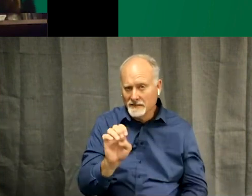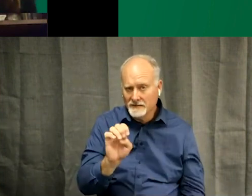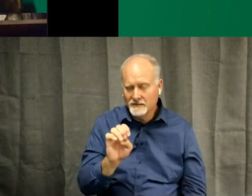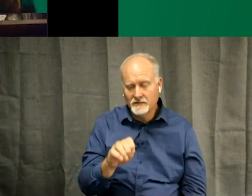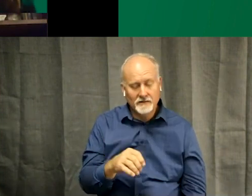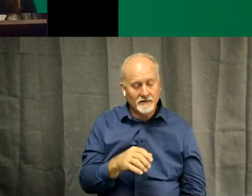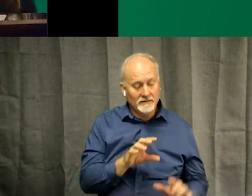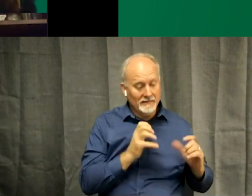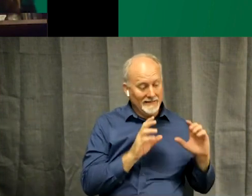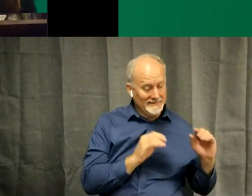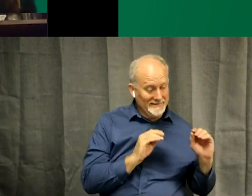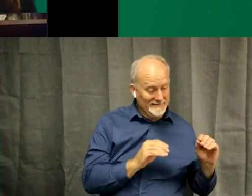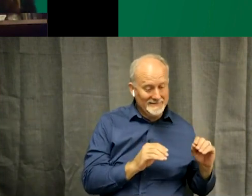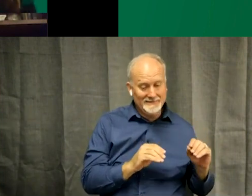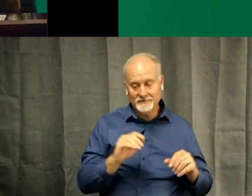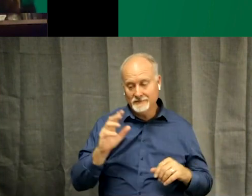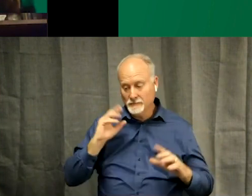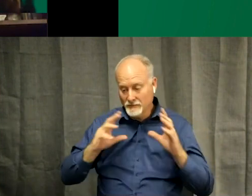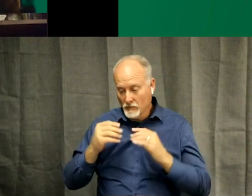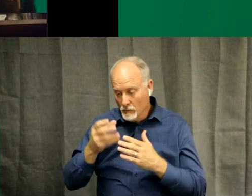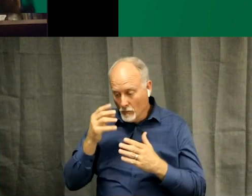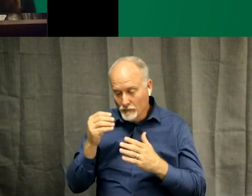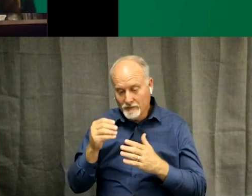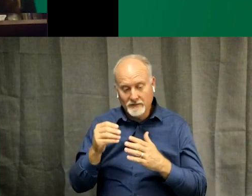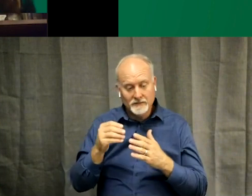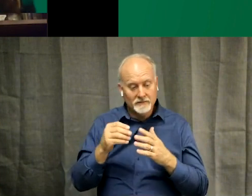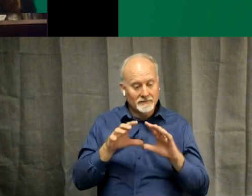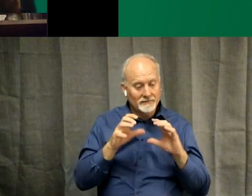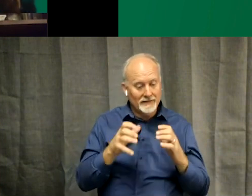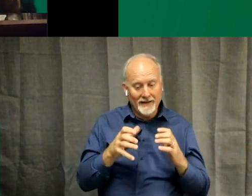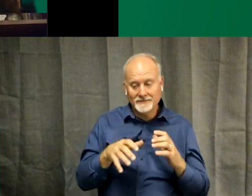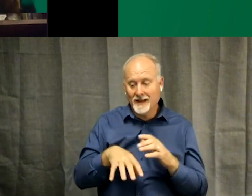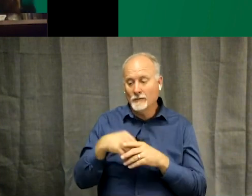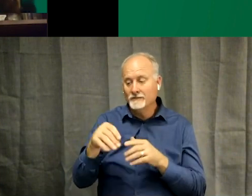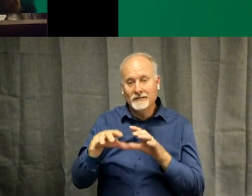instruction experiential learning or other classroom experiences students internal operating